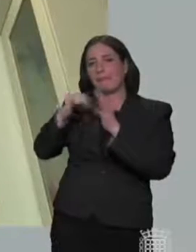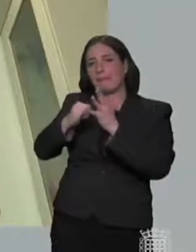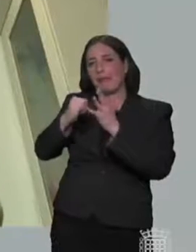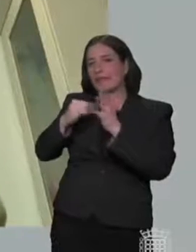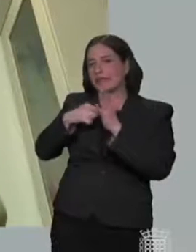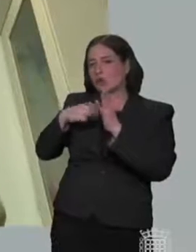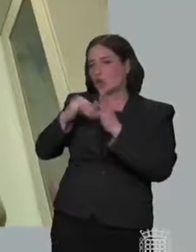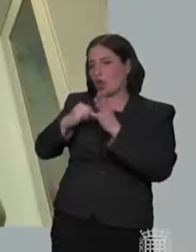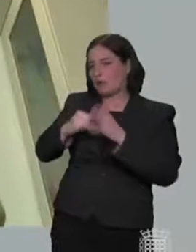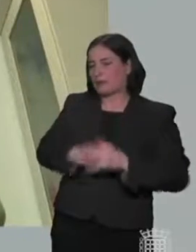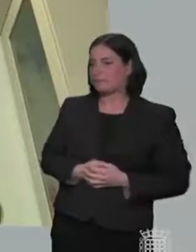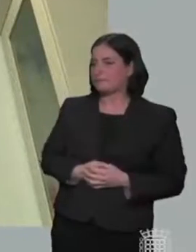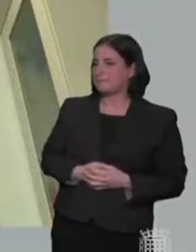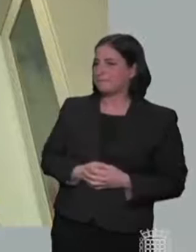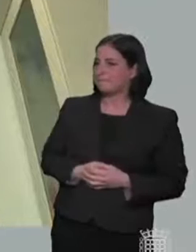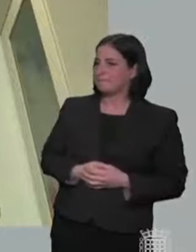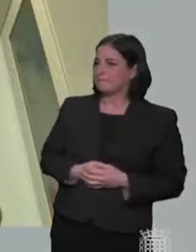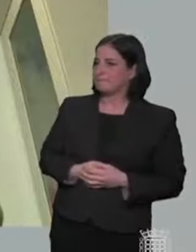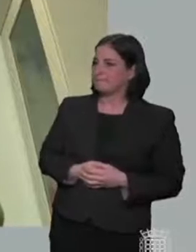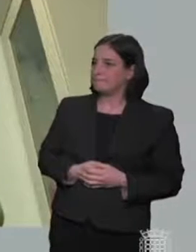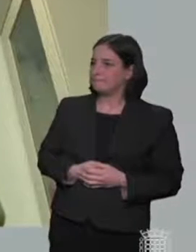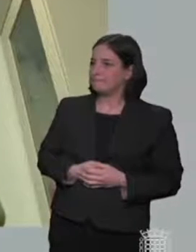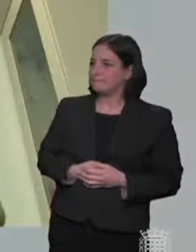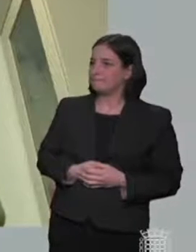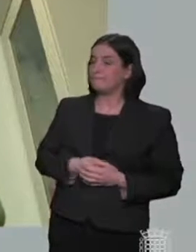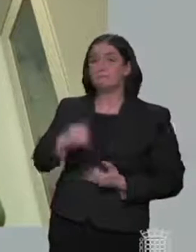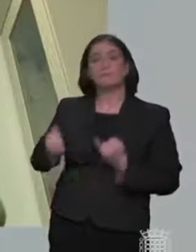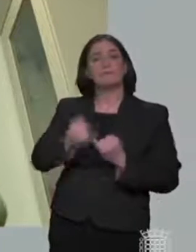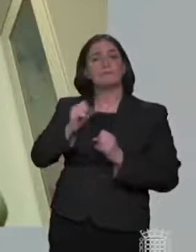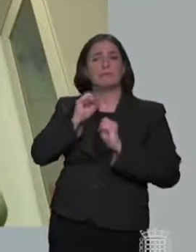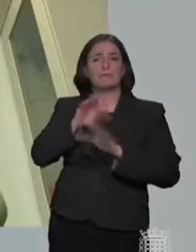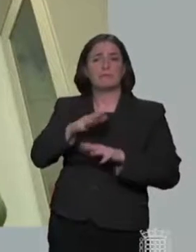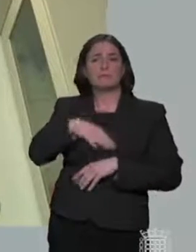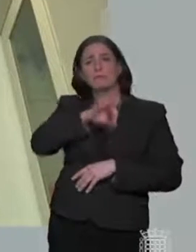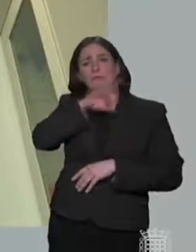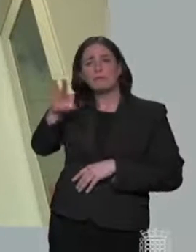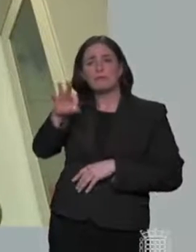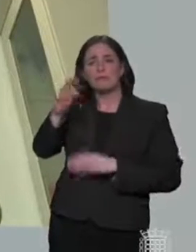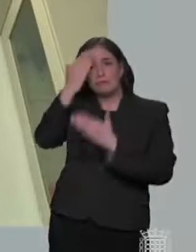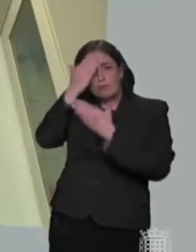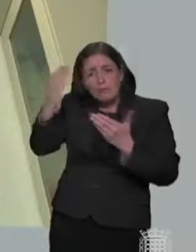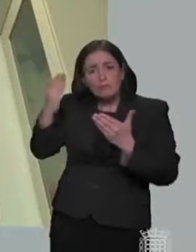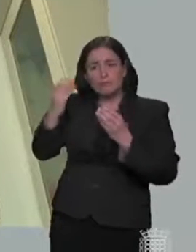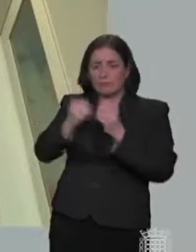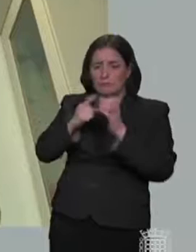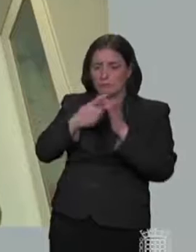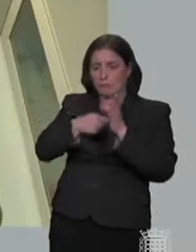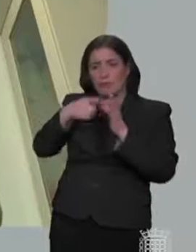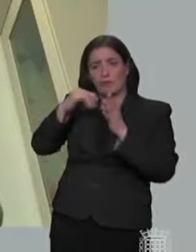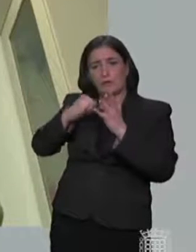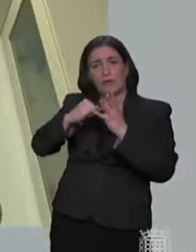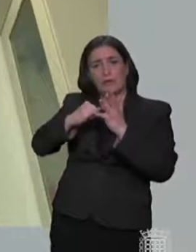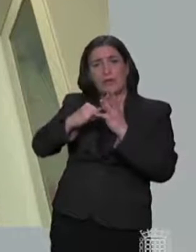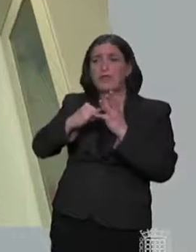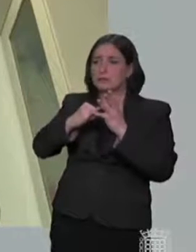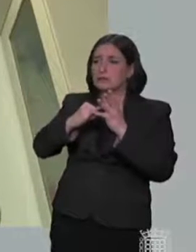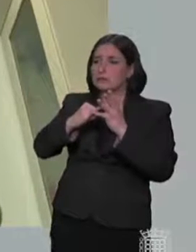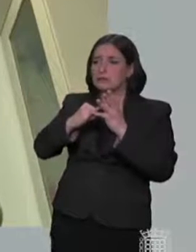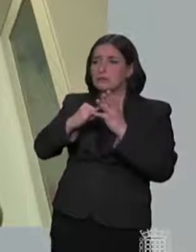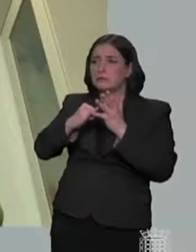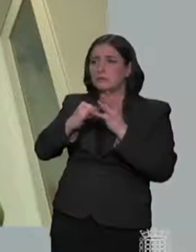my final point is to ask the noble baroness the minister how we should scrutinize this legislation